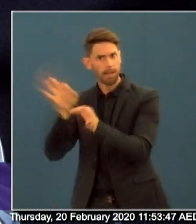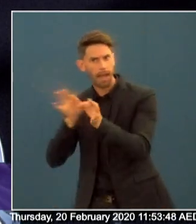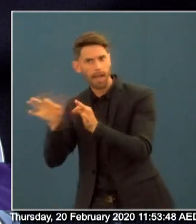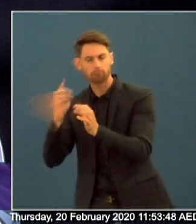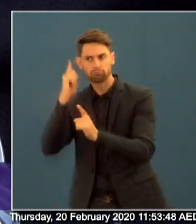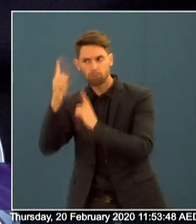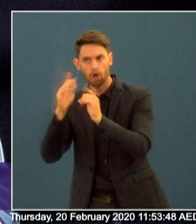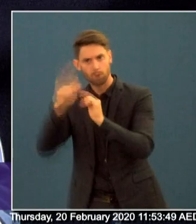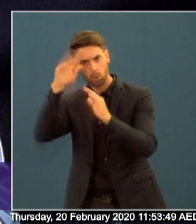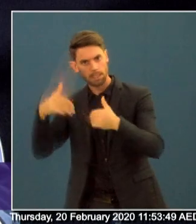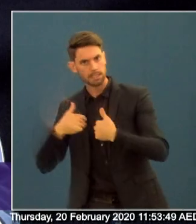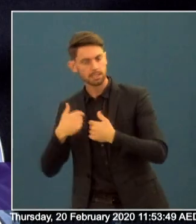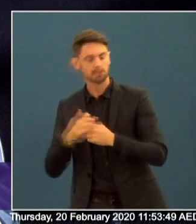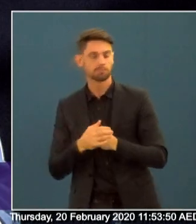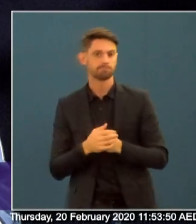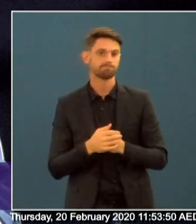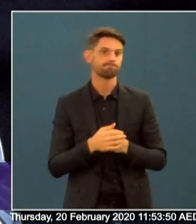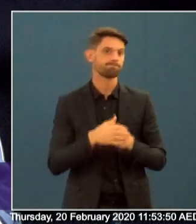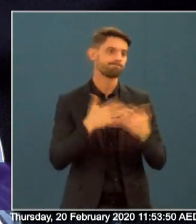I feel it's largely lack of awareness of the issue.